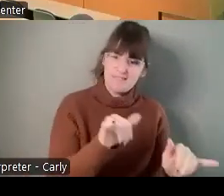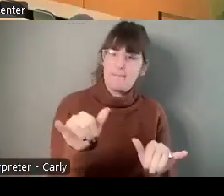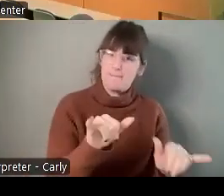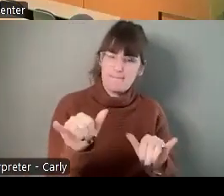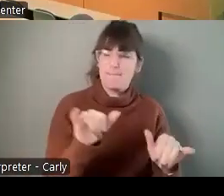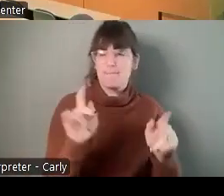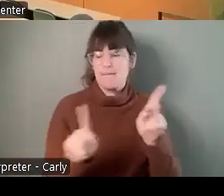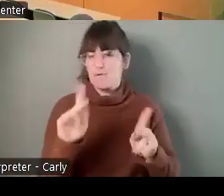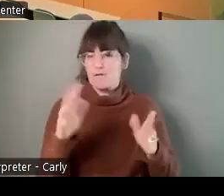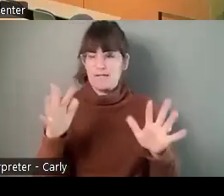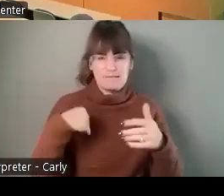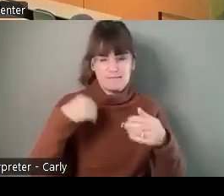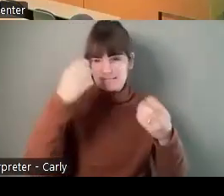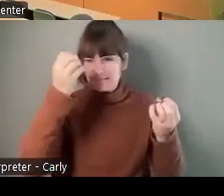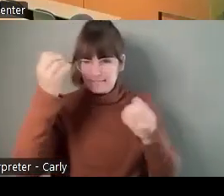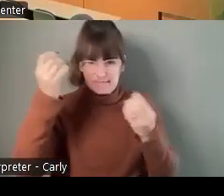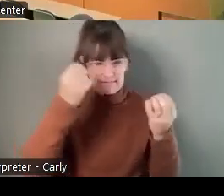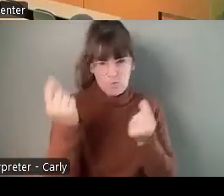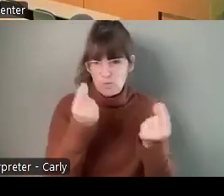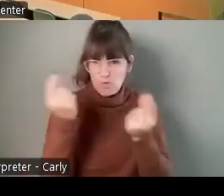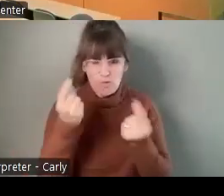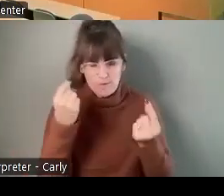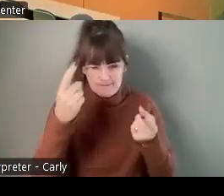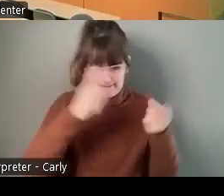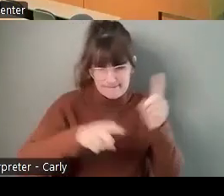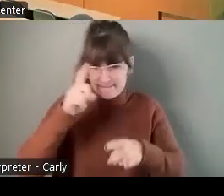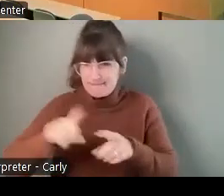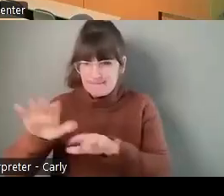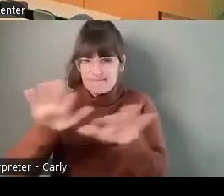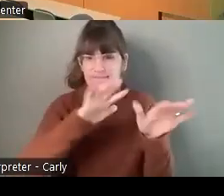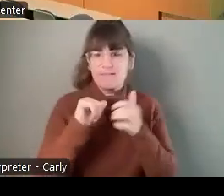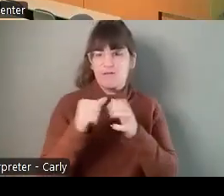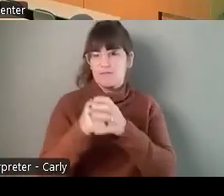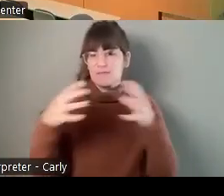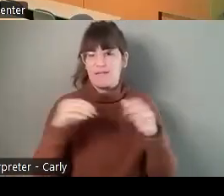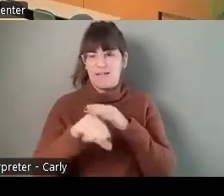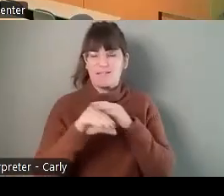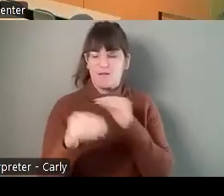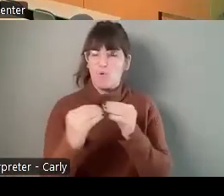kind of putting their heads together to figure out how we can um expand access and inclusivity. So,